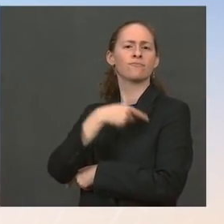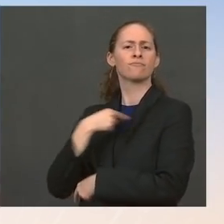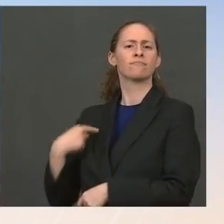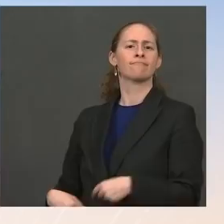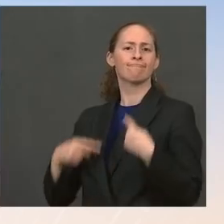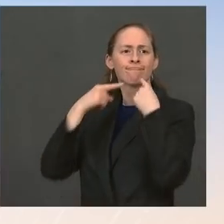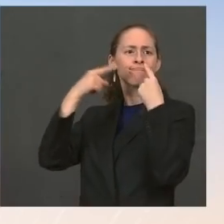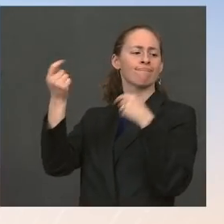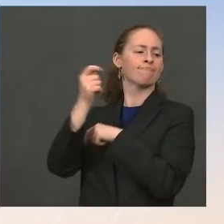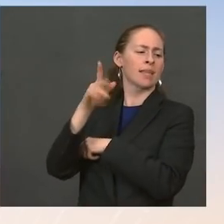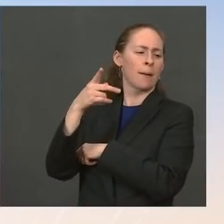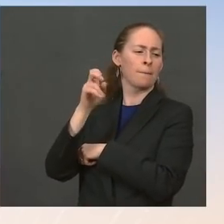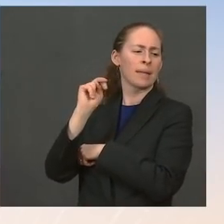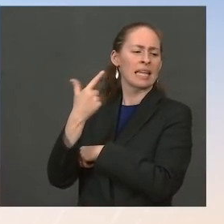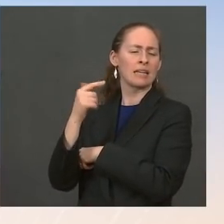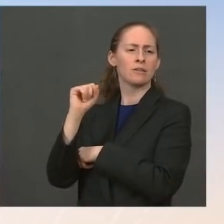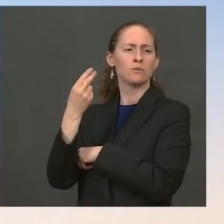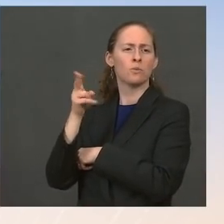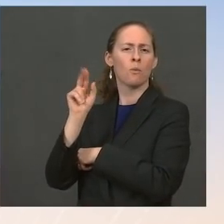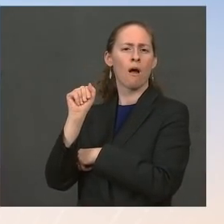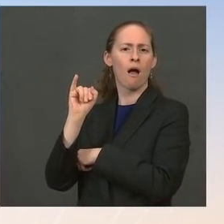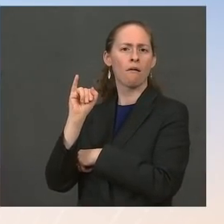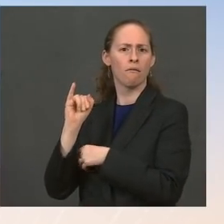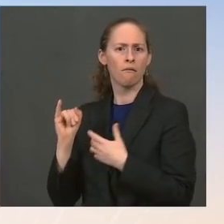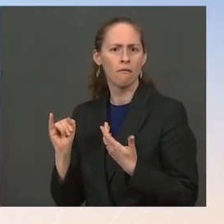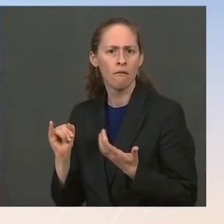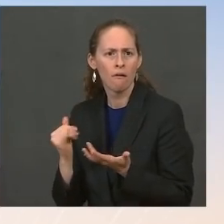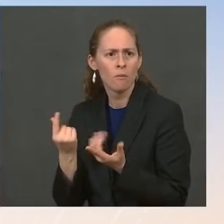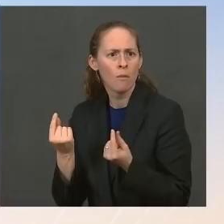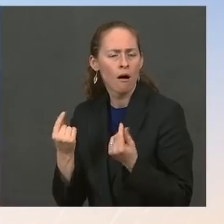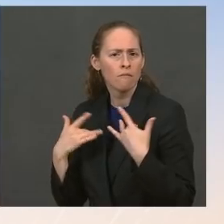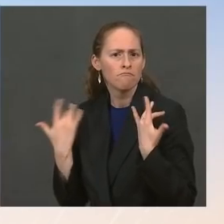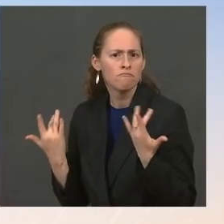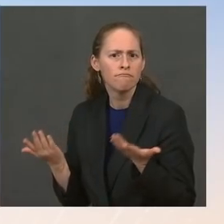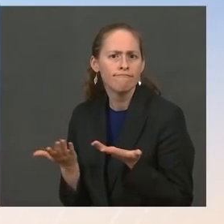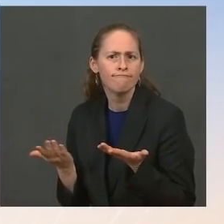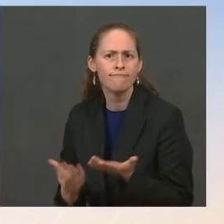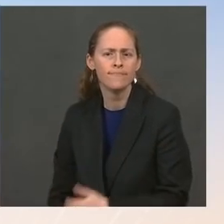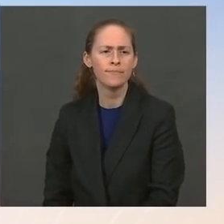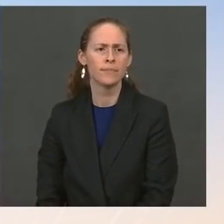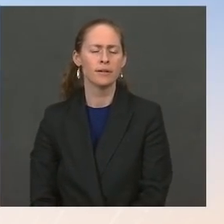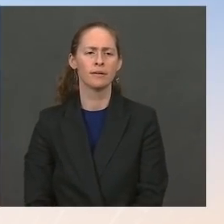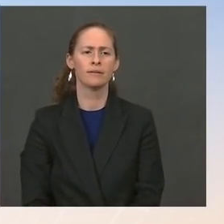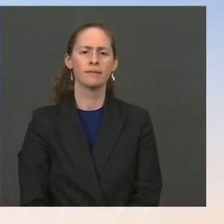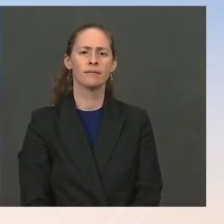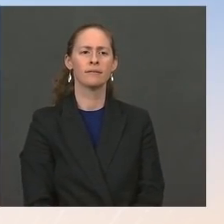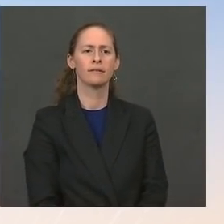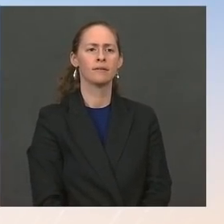from the White House on whether the U.S. or the President is following that. Ms. Psaki: Yeah. We are deeply concerned by reports